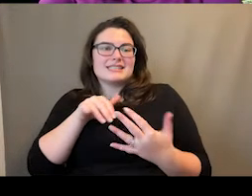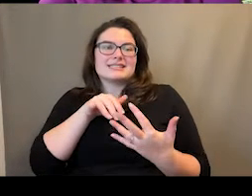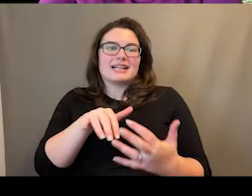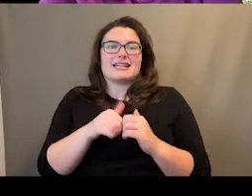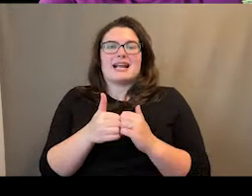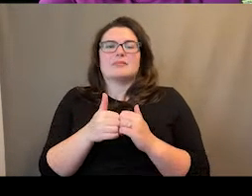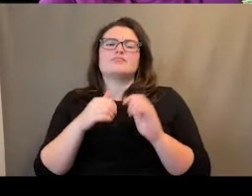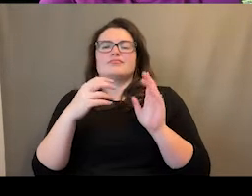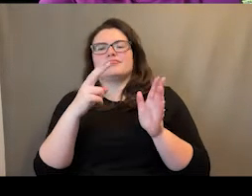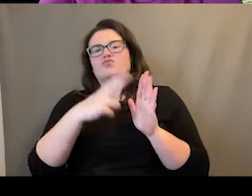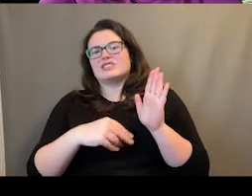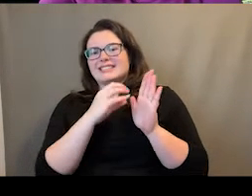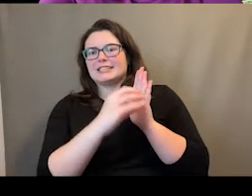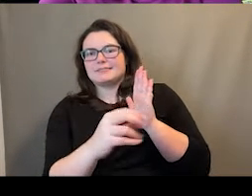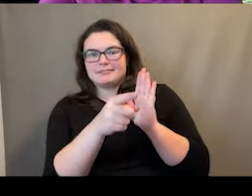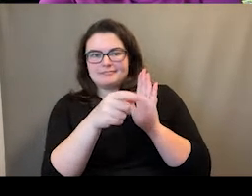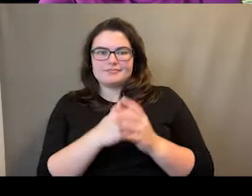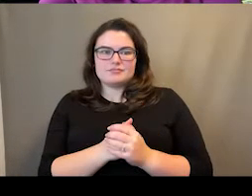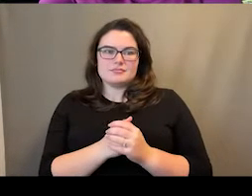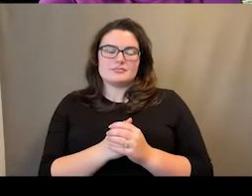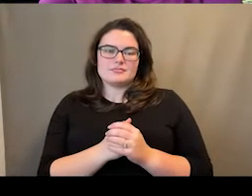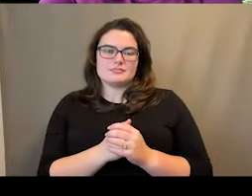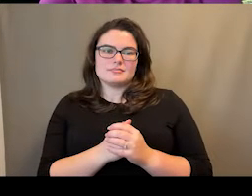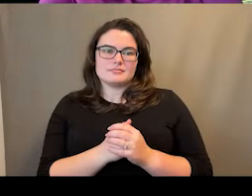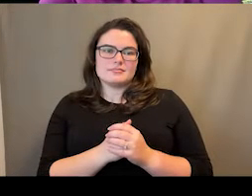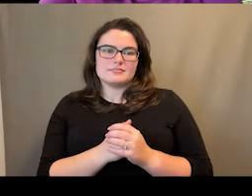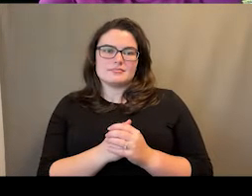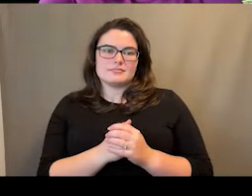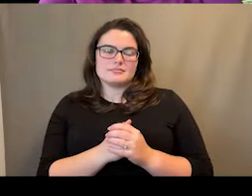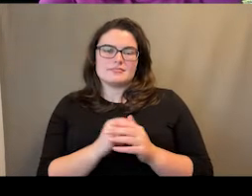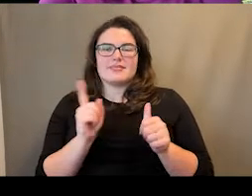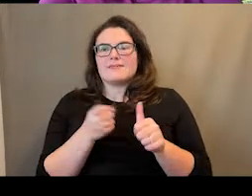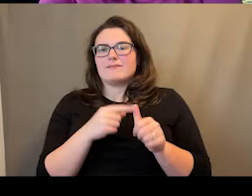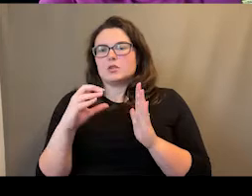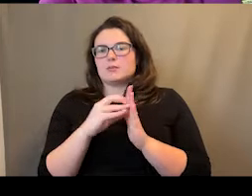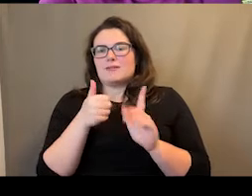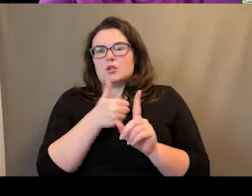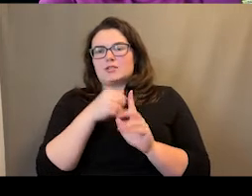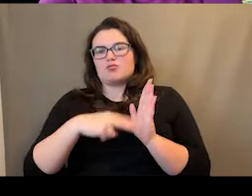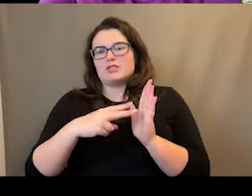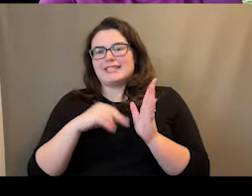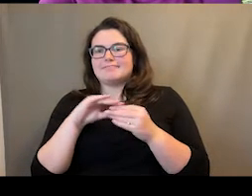organizations, and economies function, including how decisions are made, how institutions function,